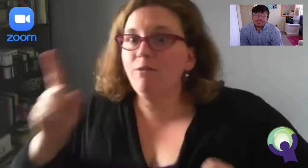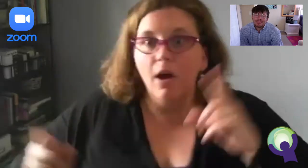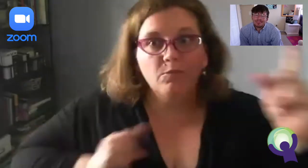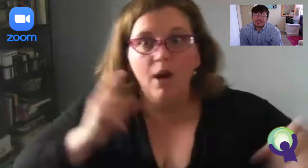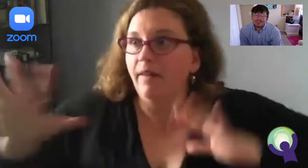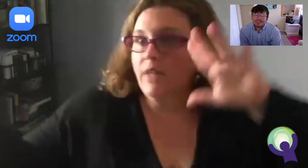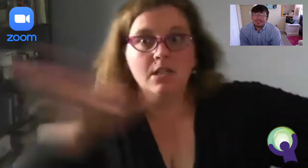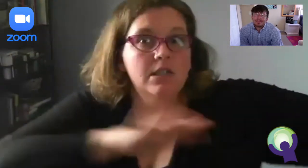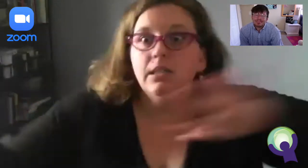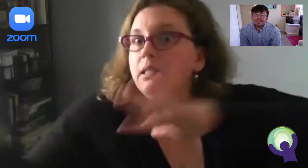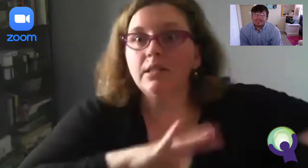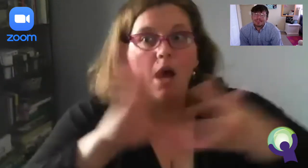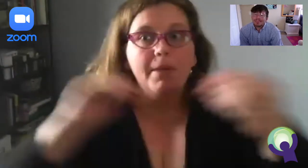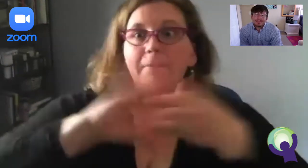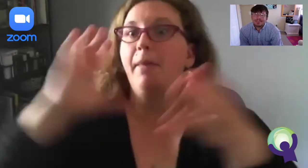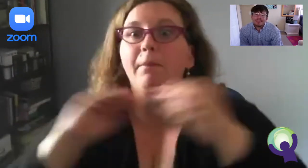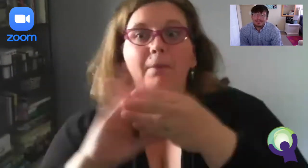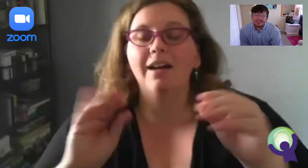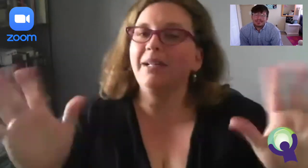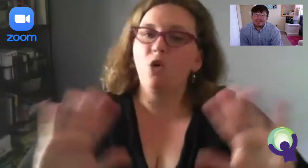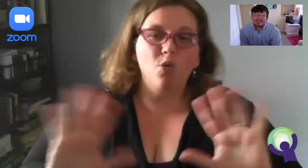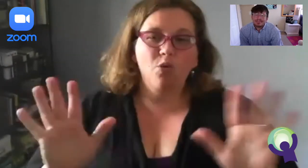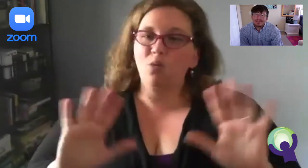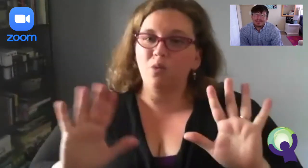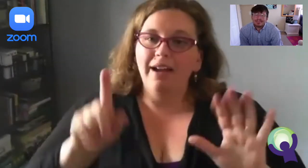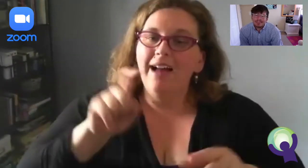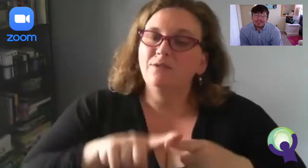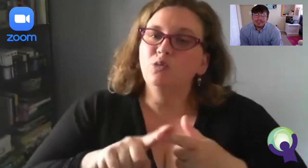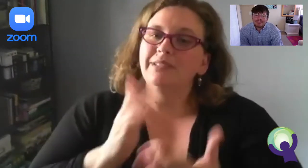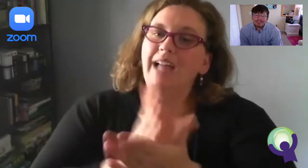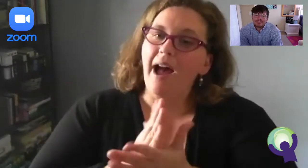A lot of people are going in 20 different directions and